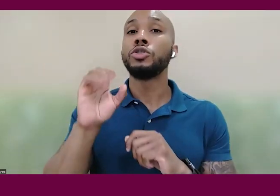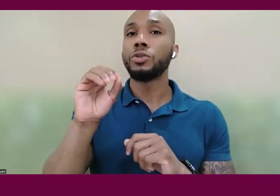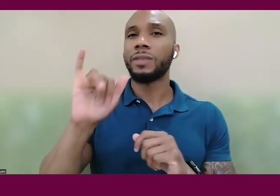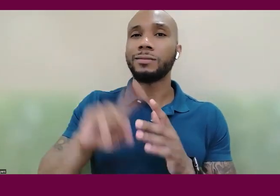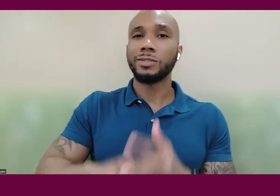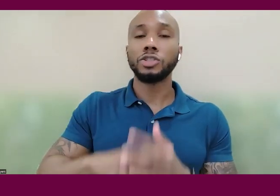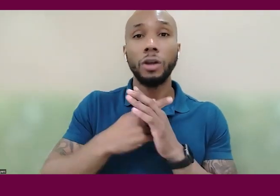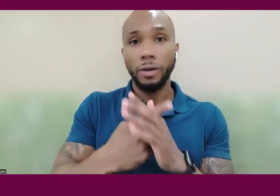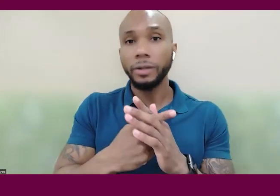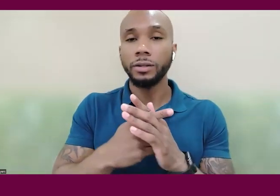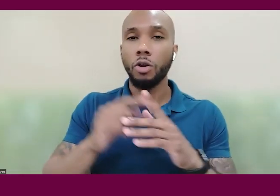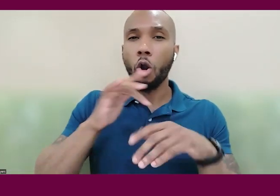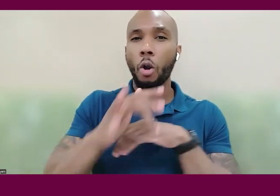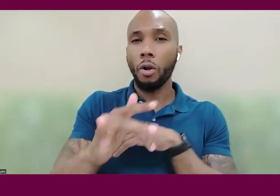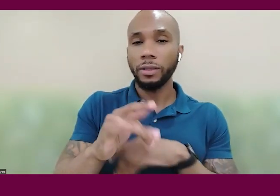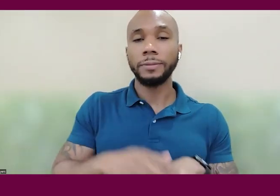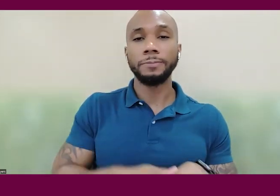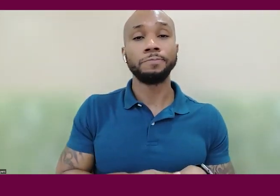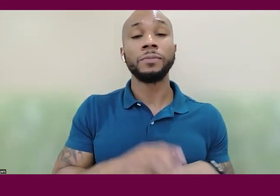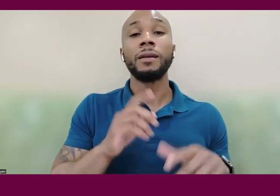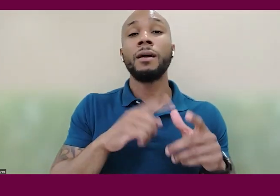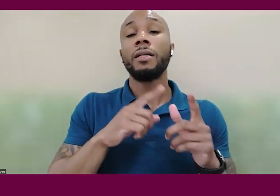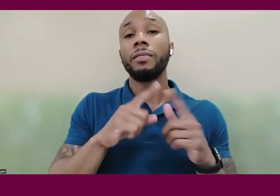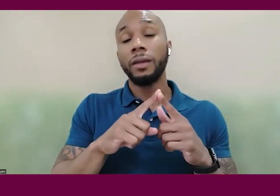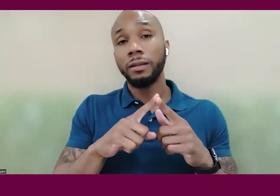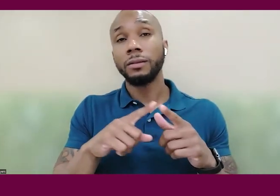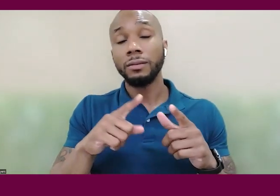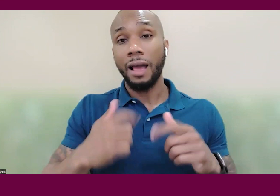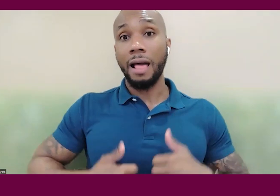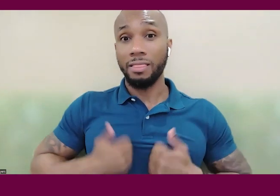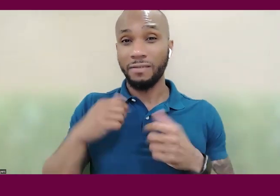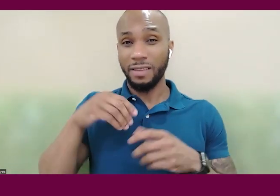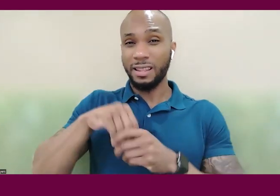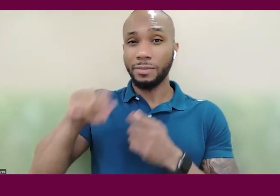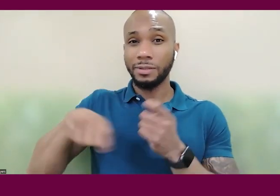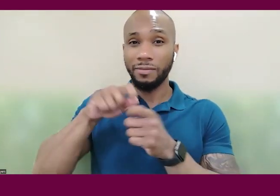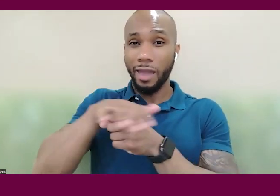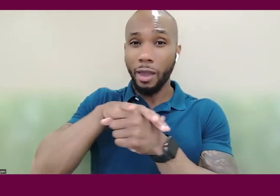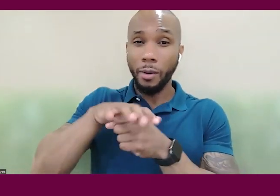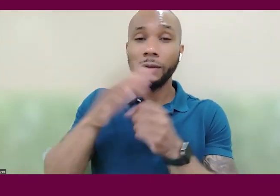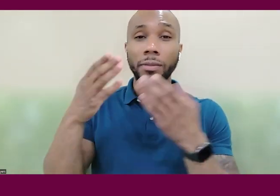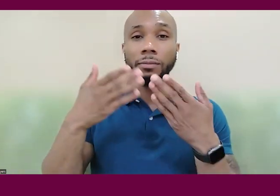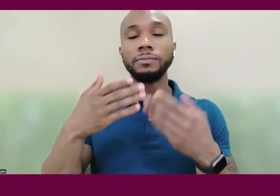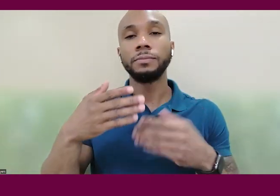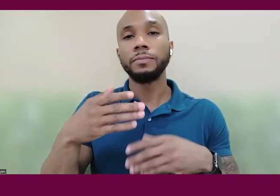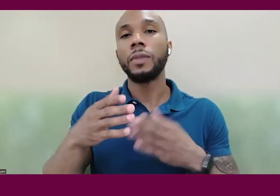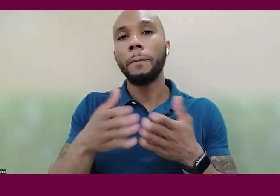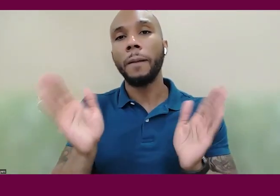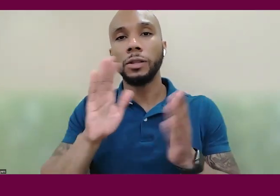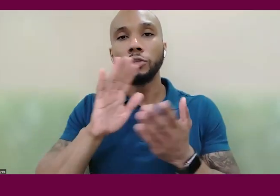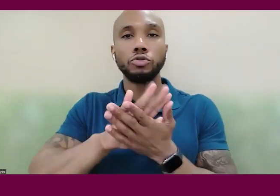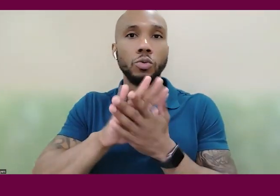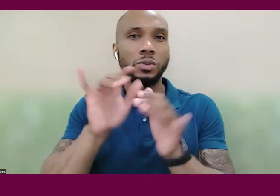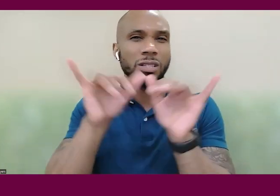That started off quite early. I went to, and I lived in this area, the public school system was not good.